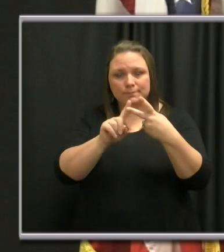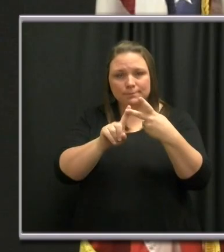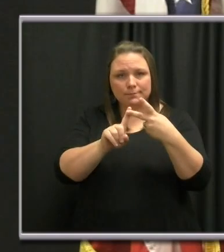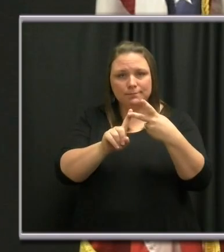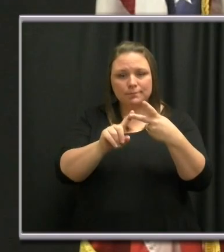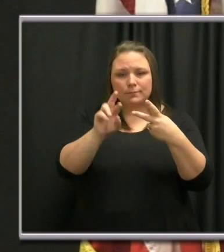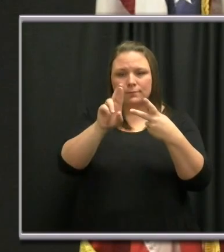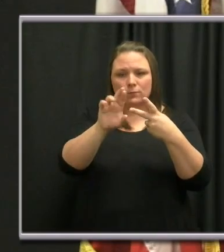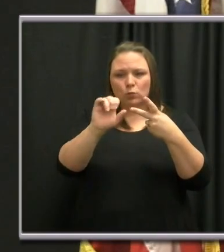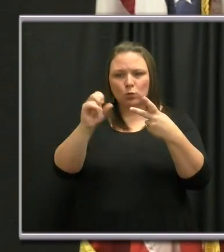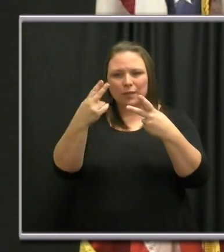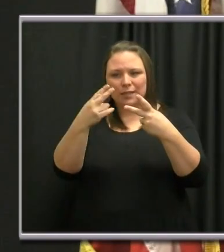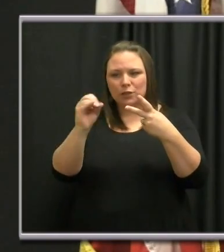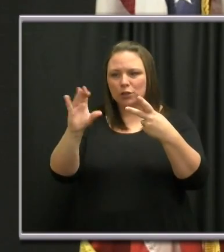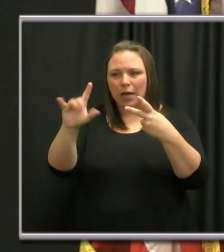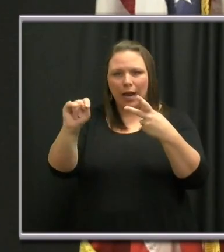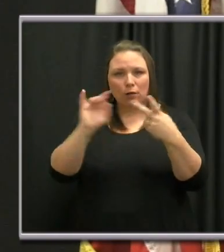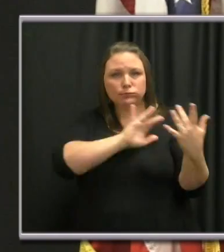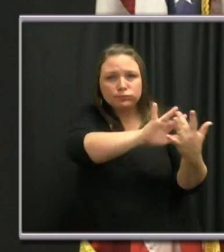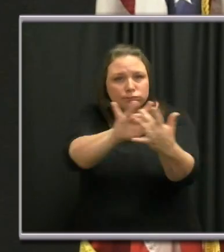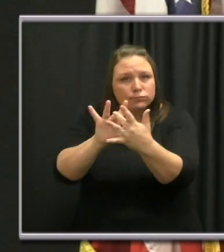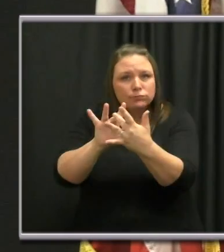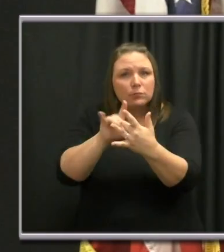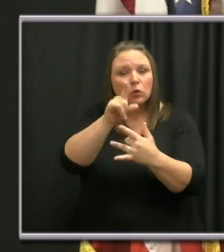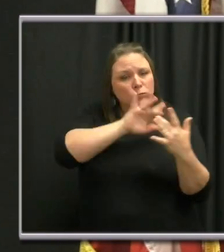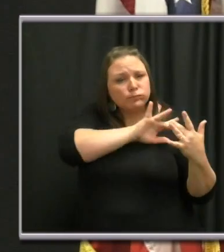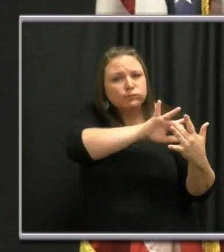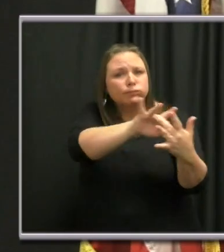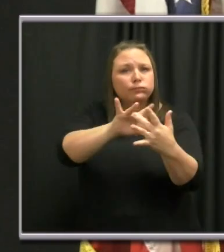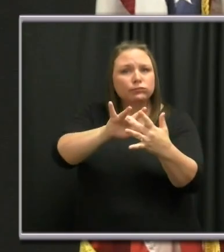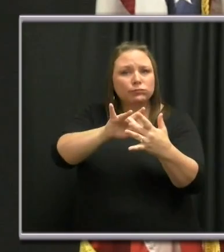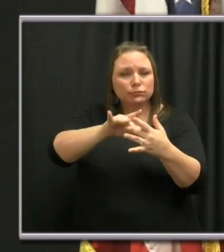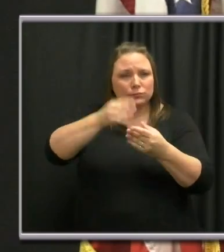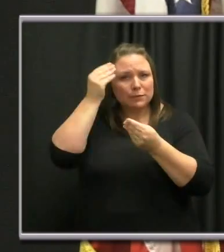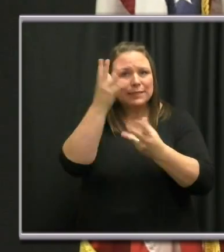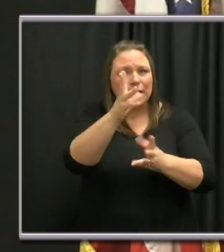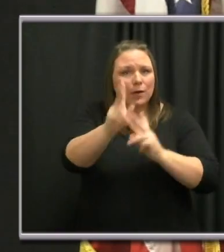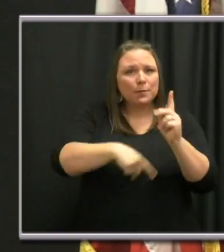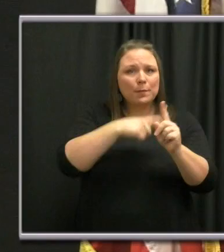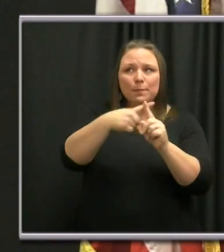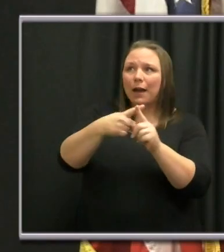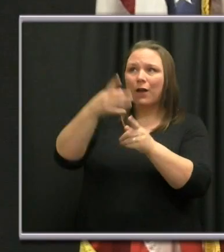ON IN THESE TRYING TIMES.